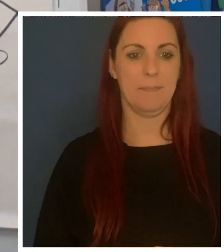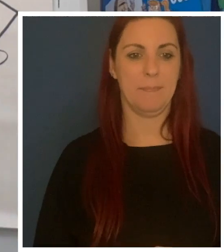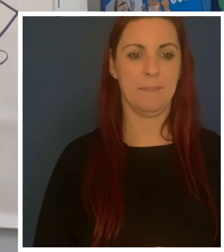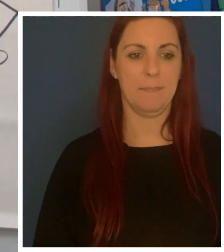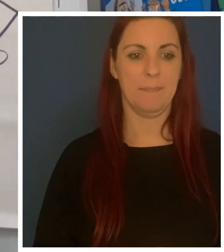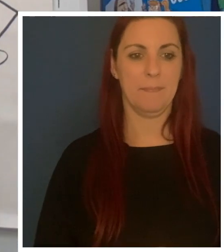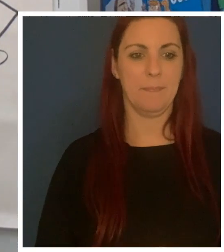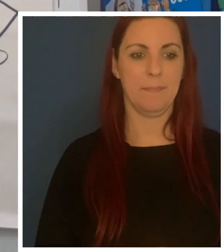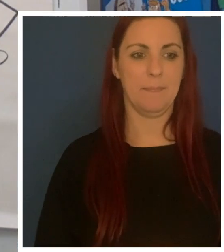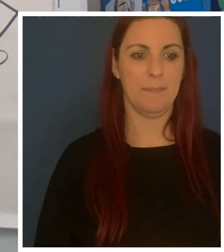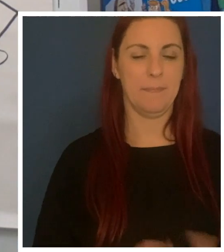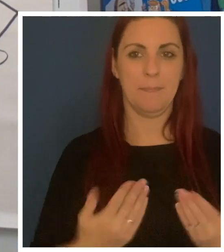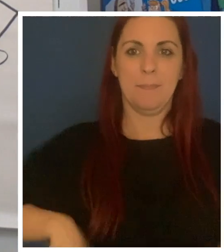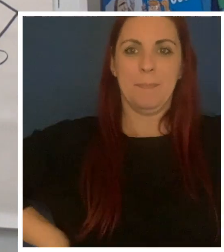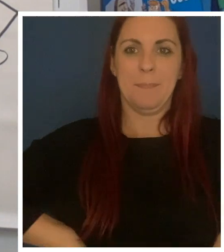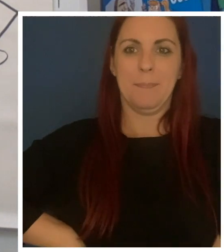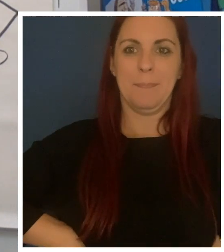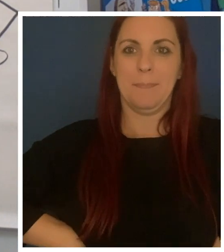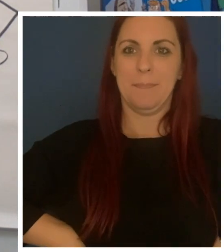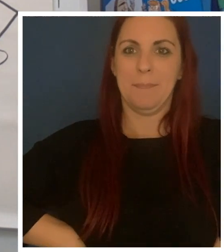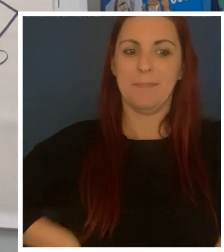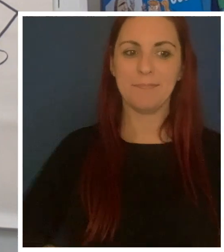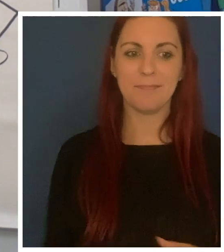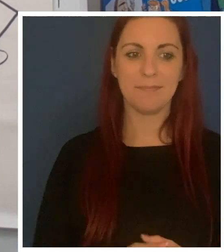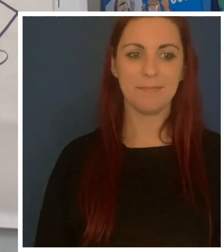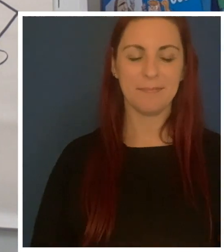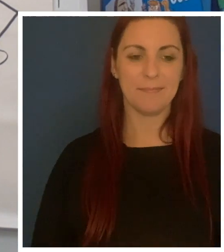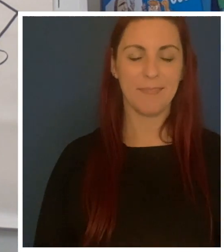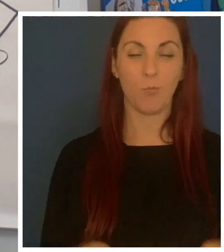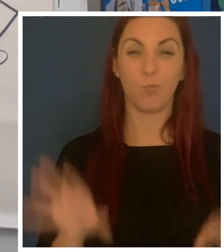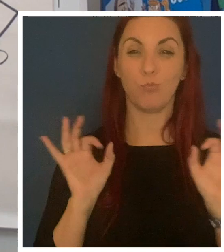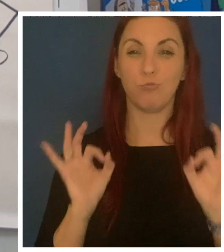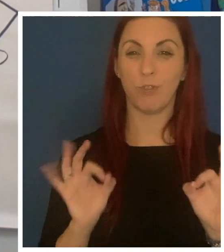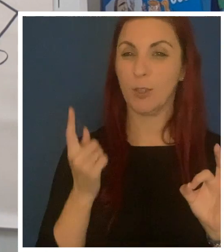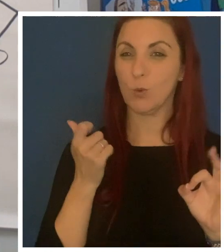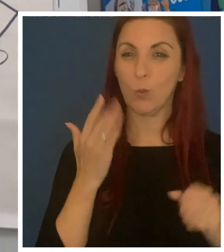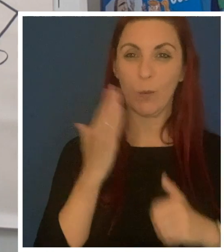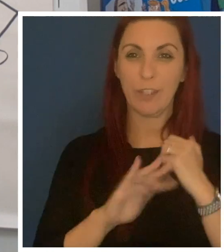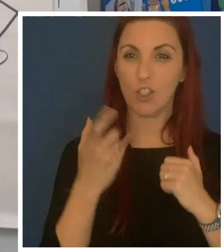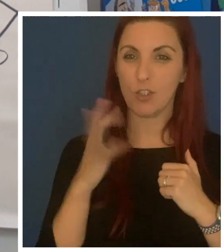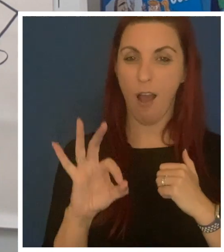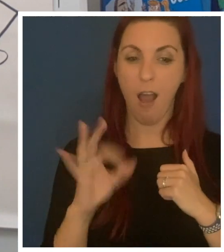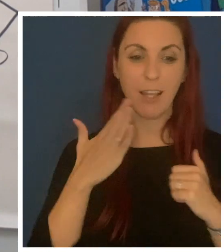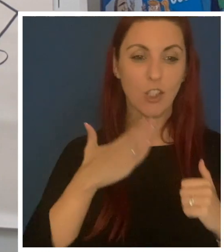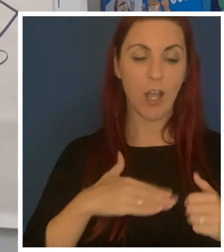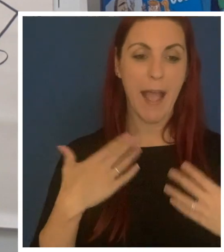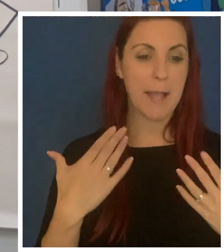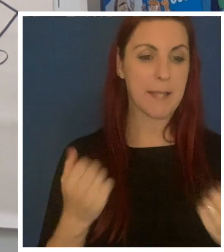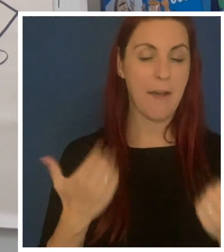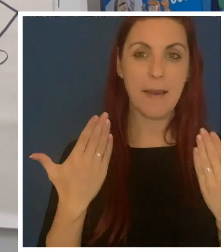There's probably a third hidden there in the back, brilliant. We're nearly finished our dog, all we have are her feet.